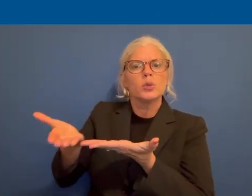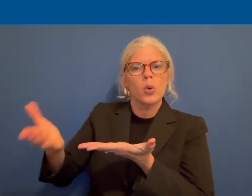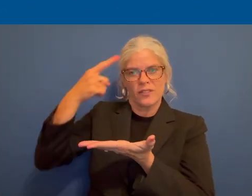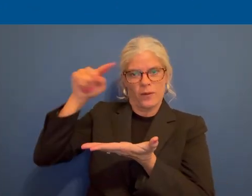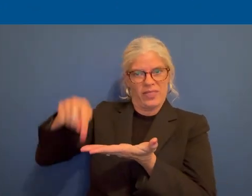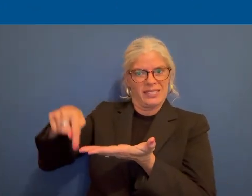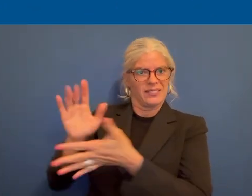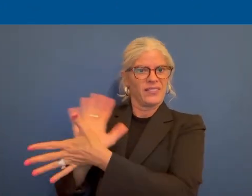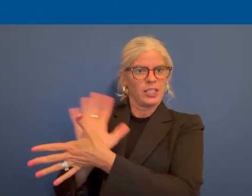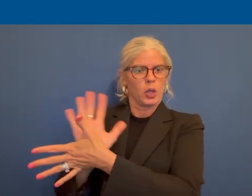for this video series.